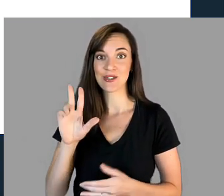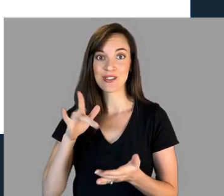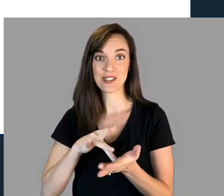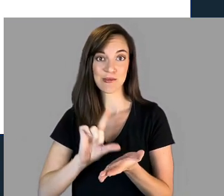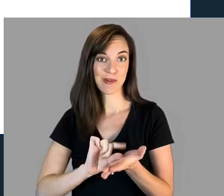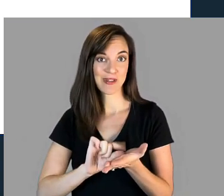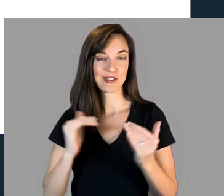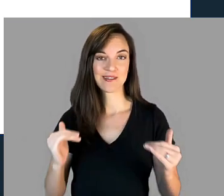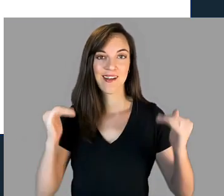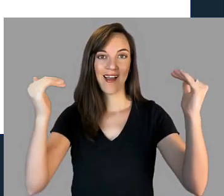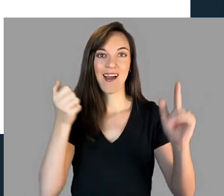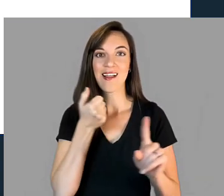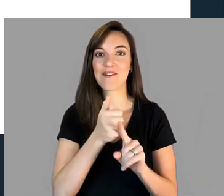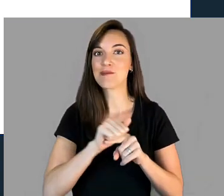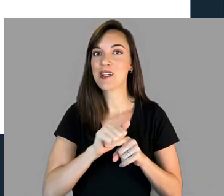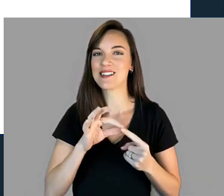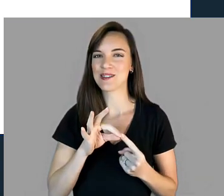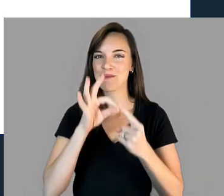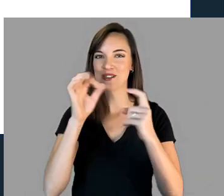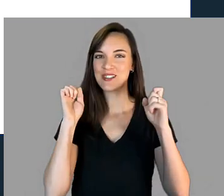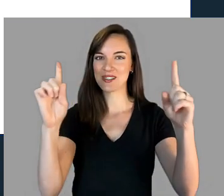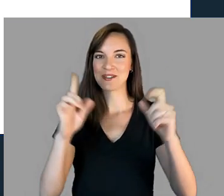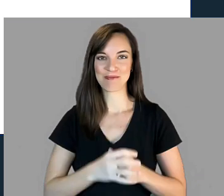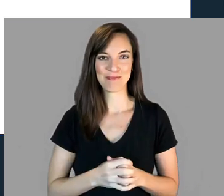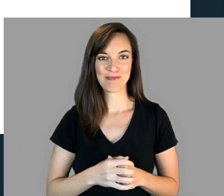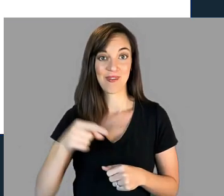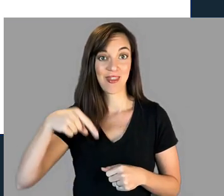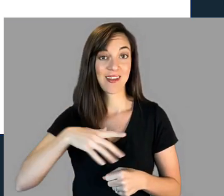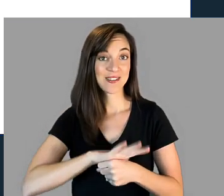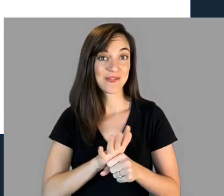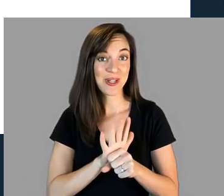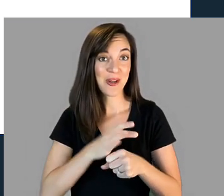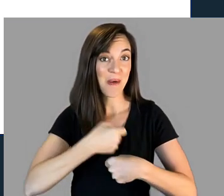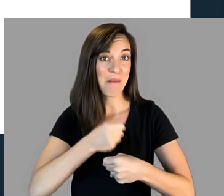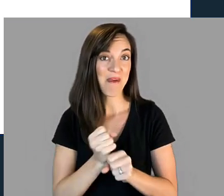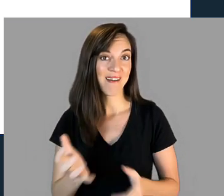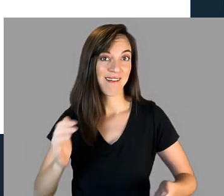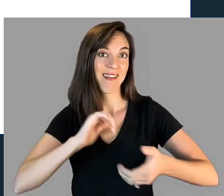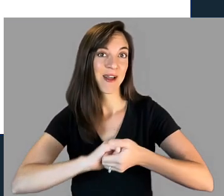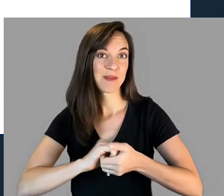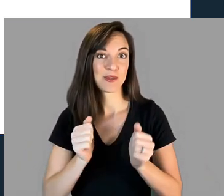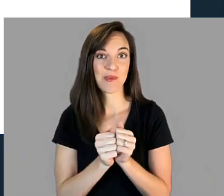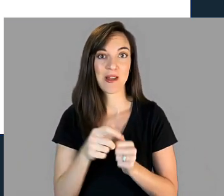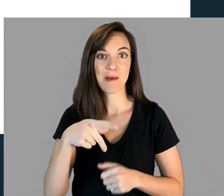from the CEC and CEEDAR Center’s publication High-Leverage Practices in Special Education.